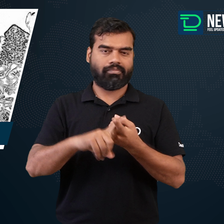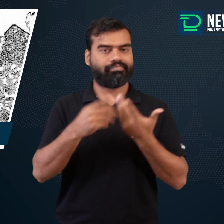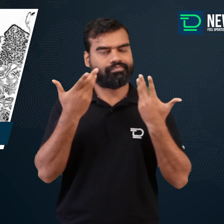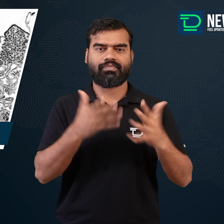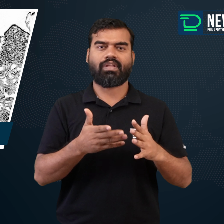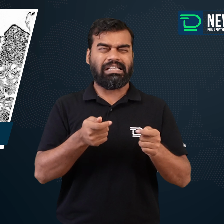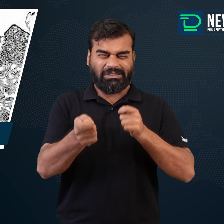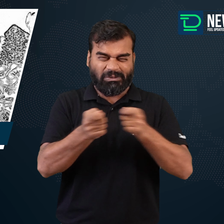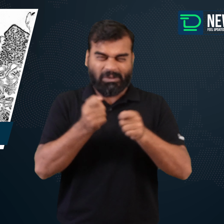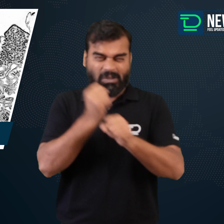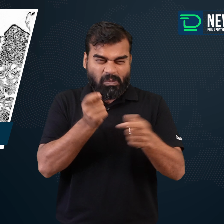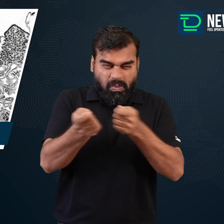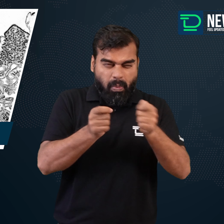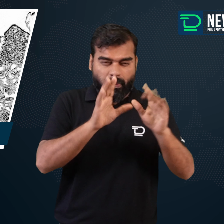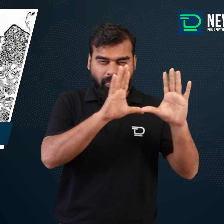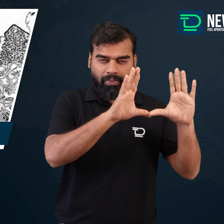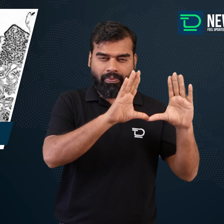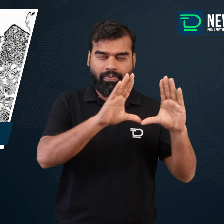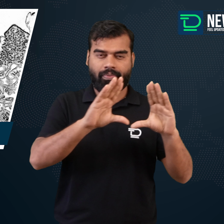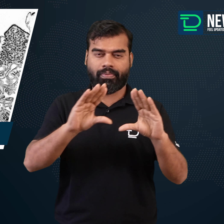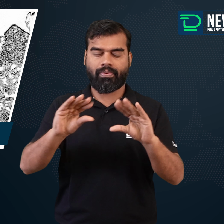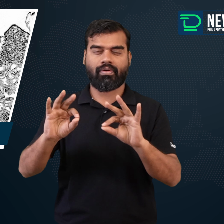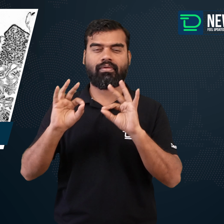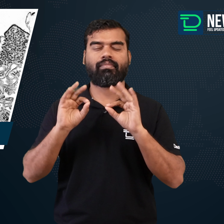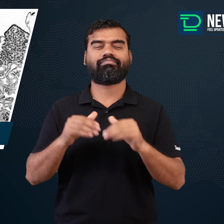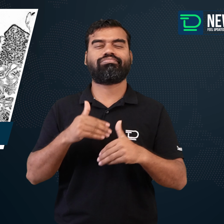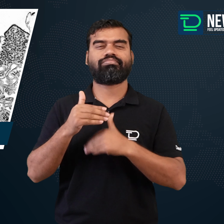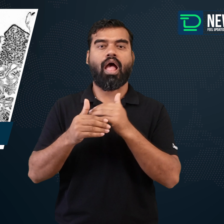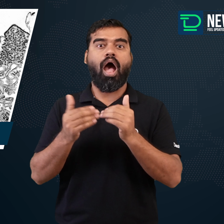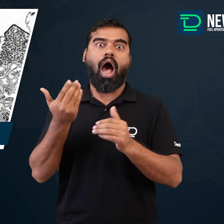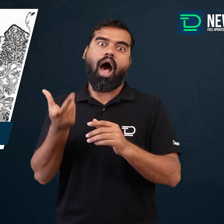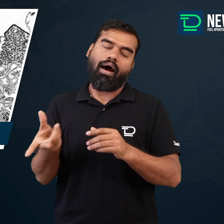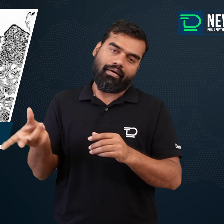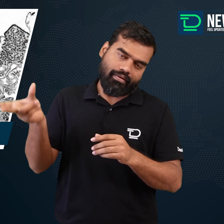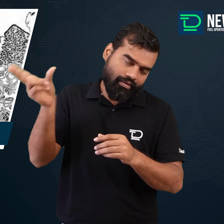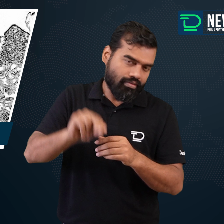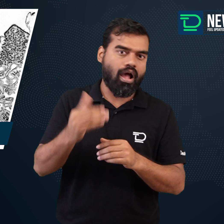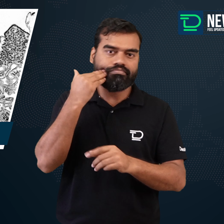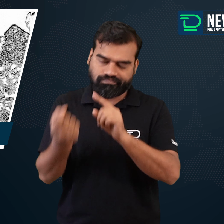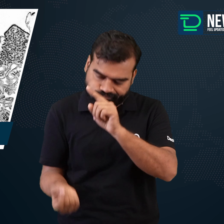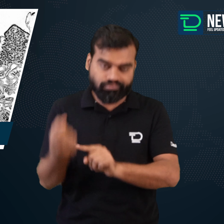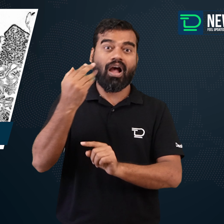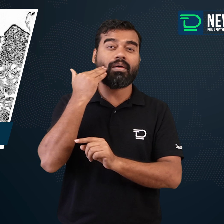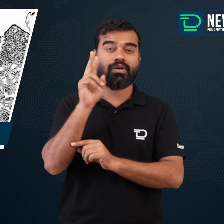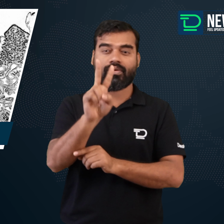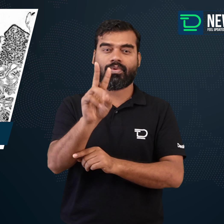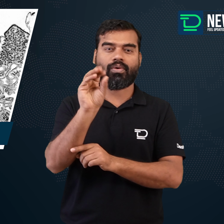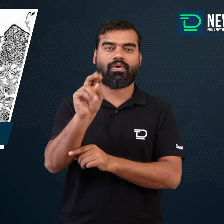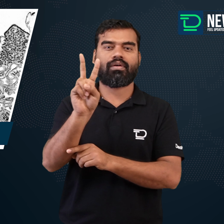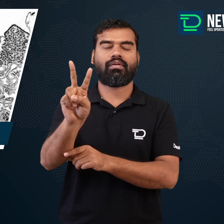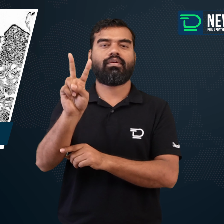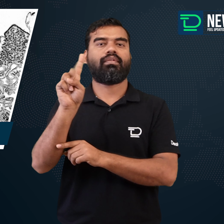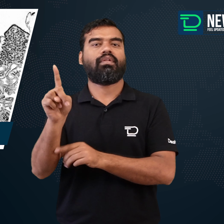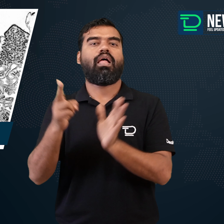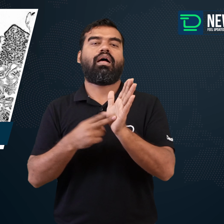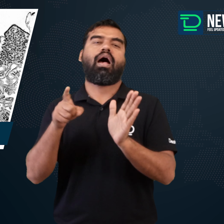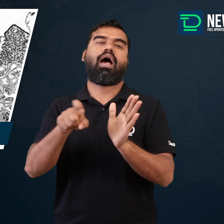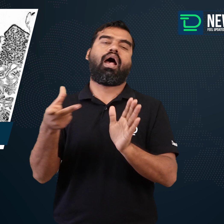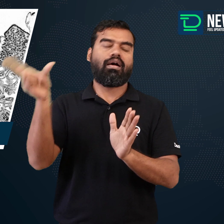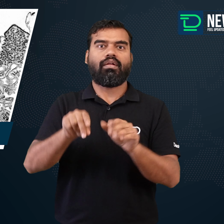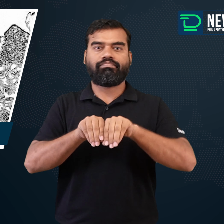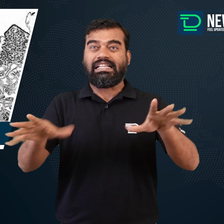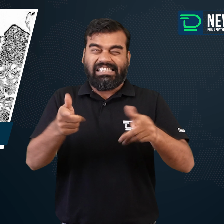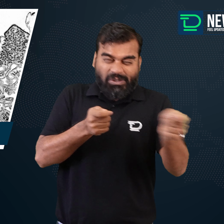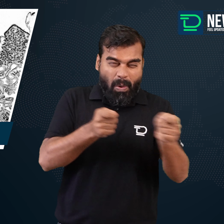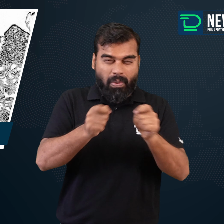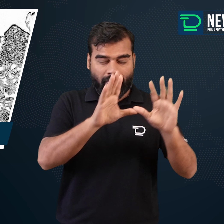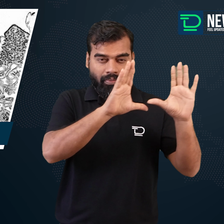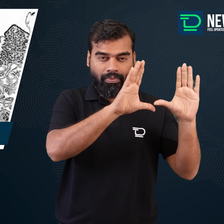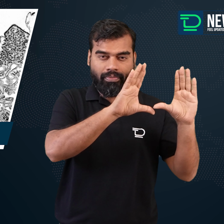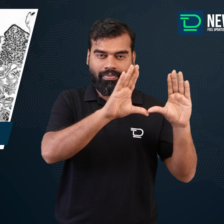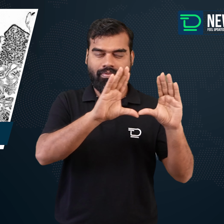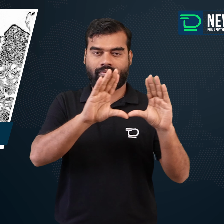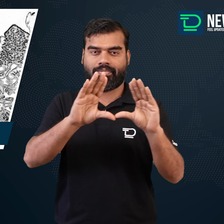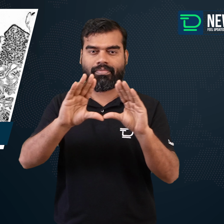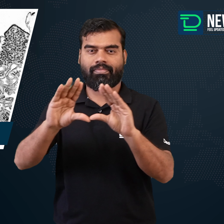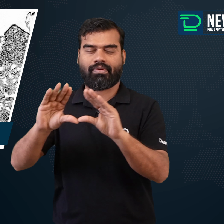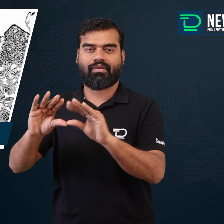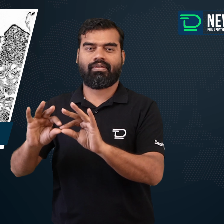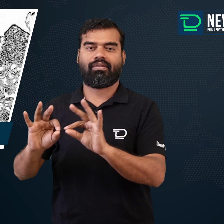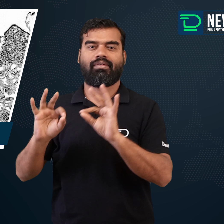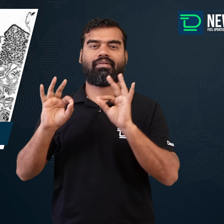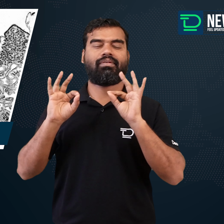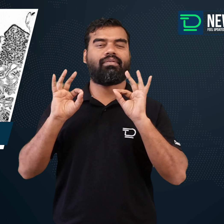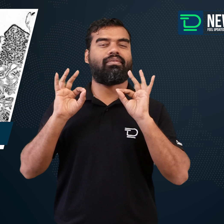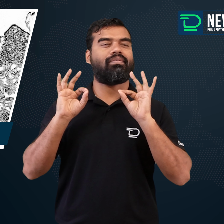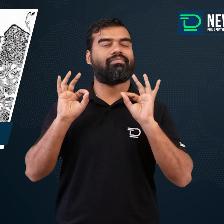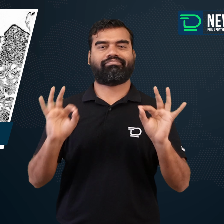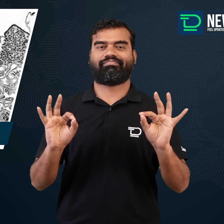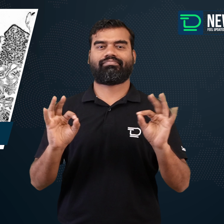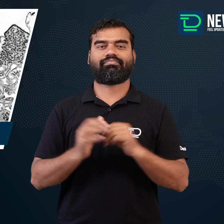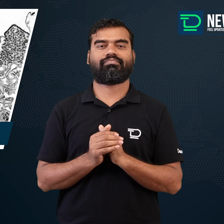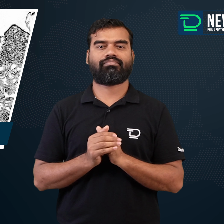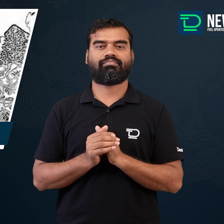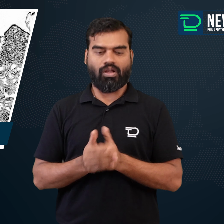Then it was controlled and during 2021 again the virus created a panic situation.